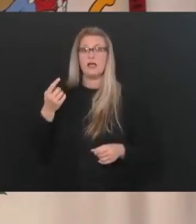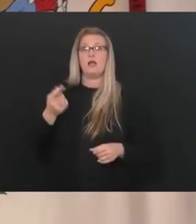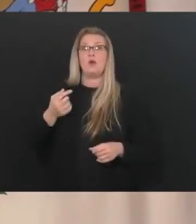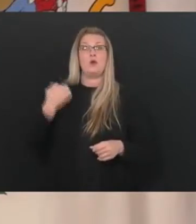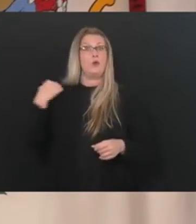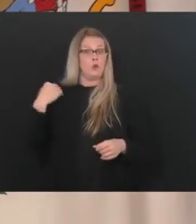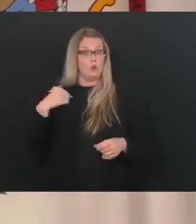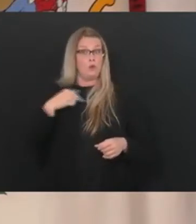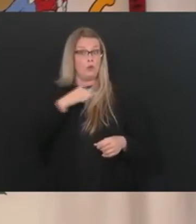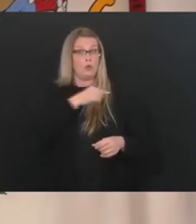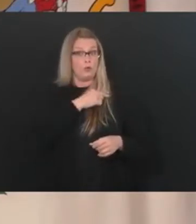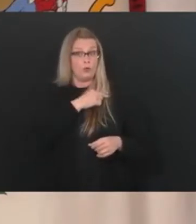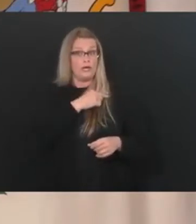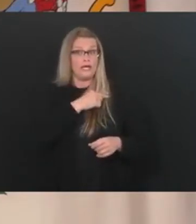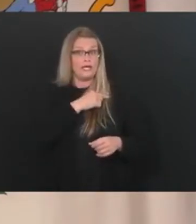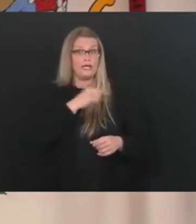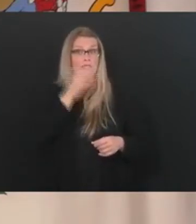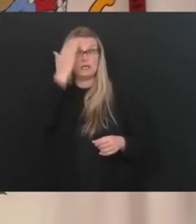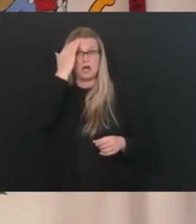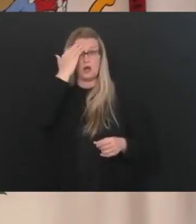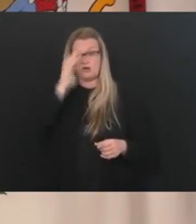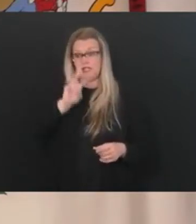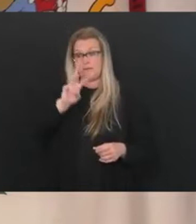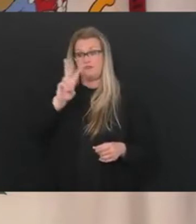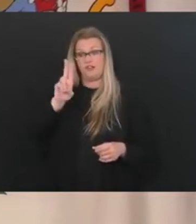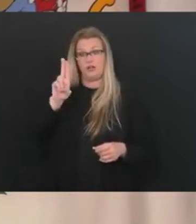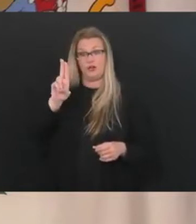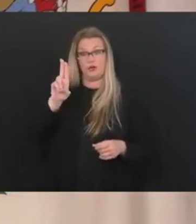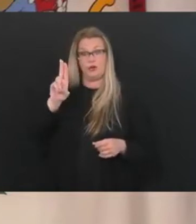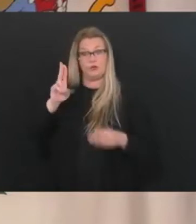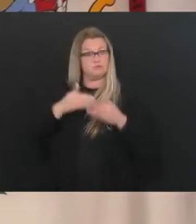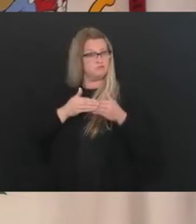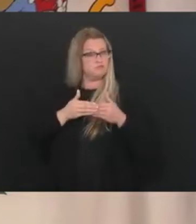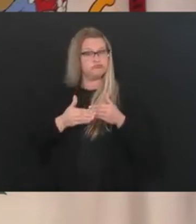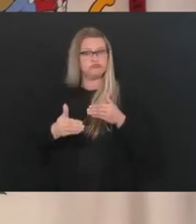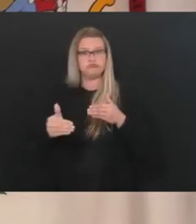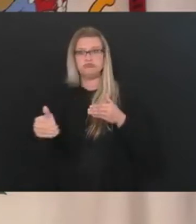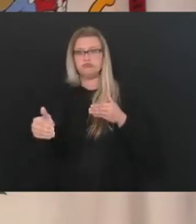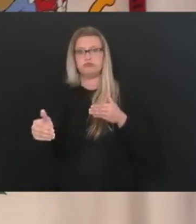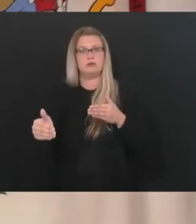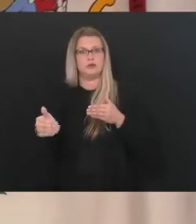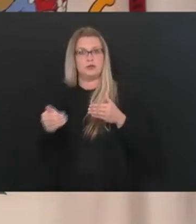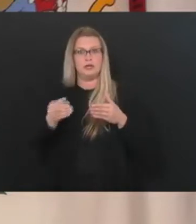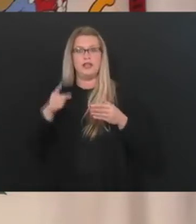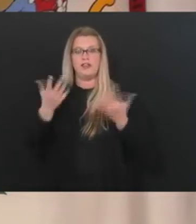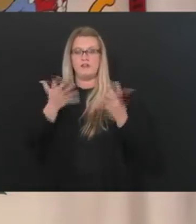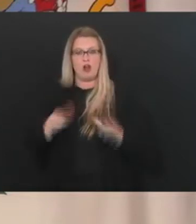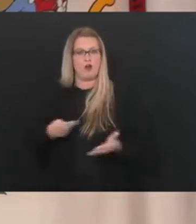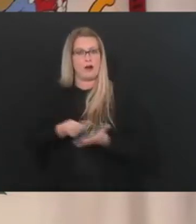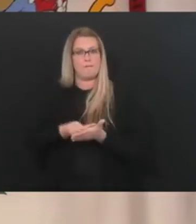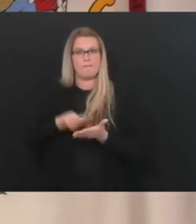I WANT TO ASSURE THE PEOPLE OF FAIRMONT IS JUST WHAT WE DID IN